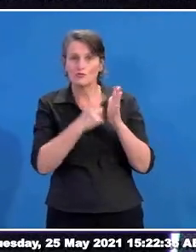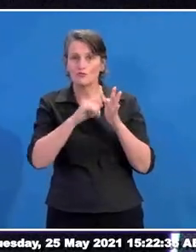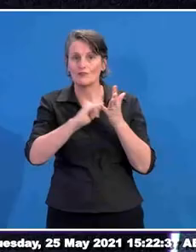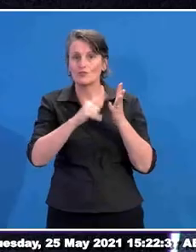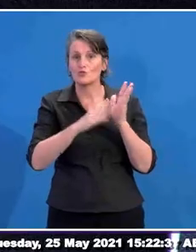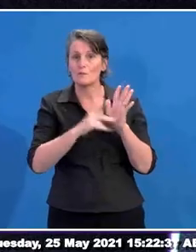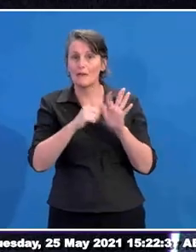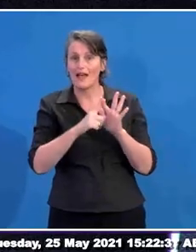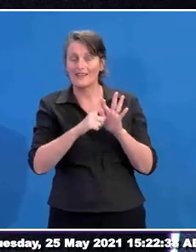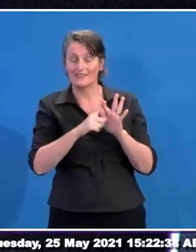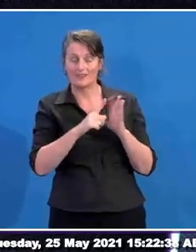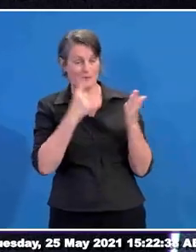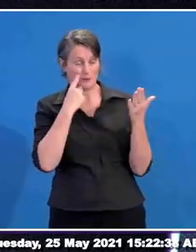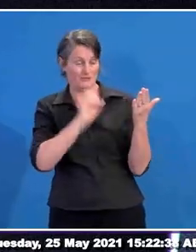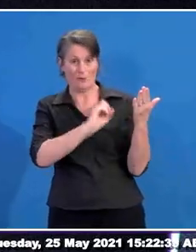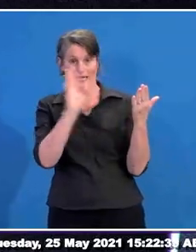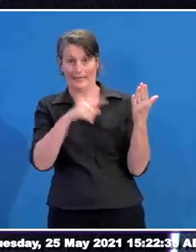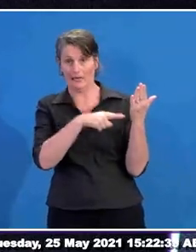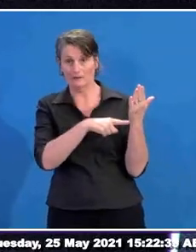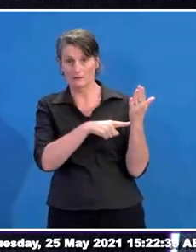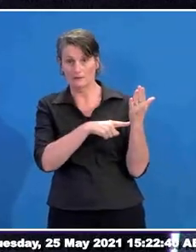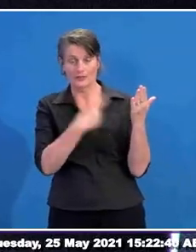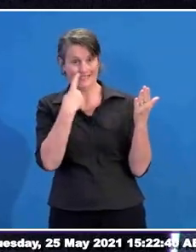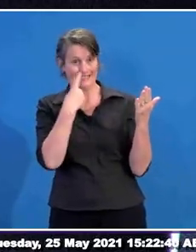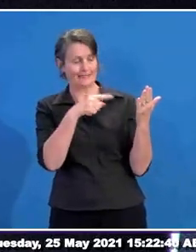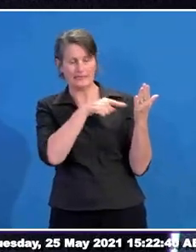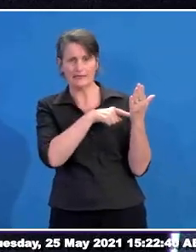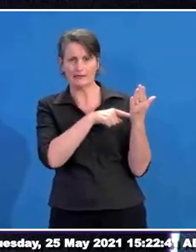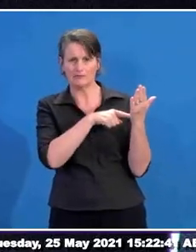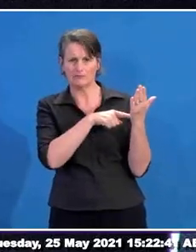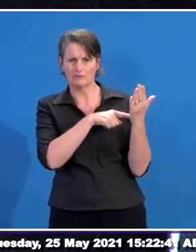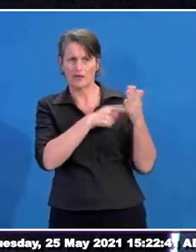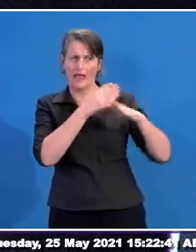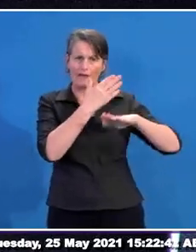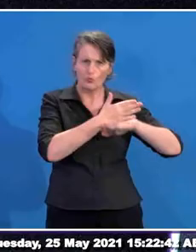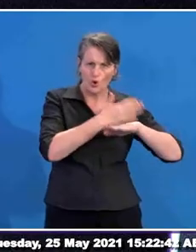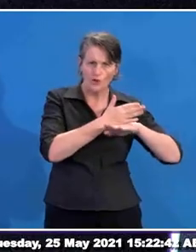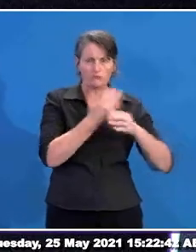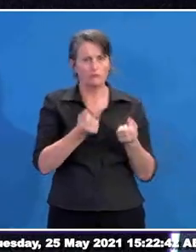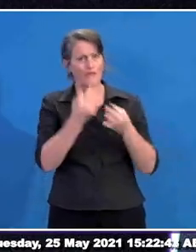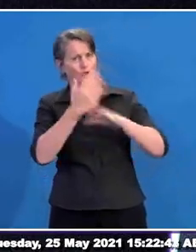that there were several significant breaks in the employment continuity? Yes.